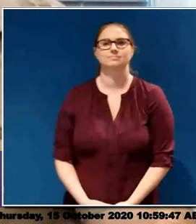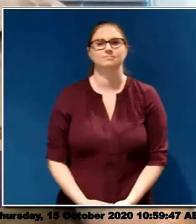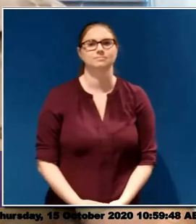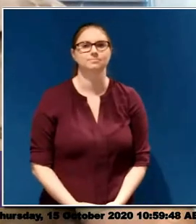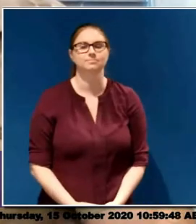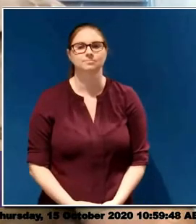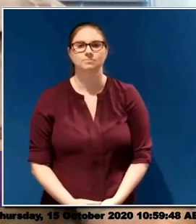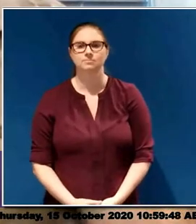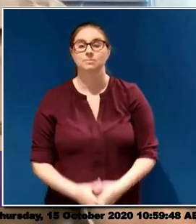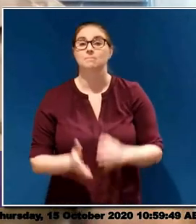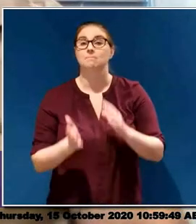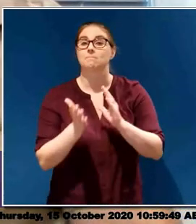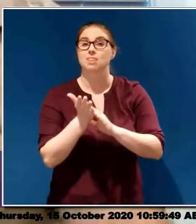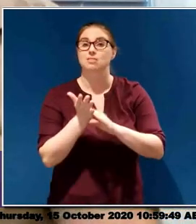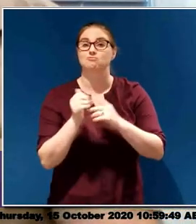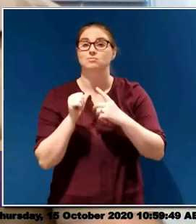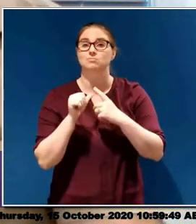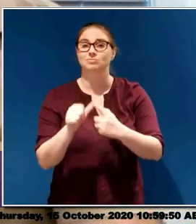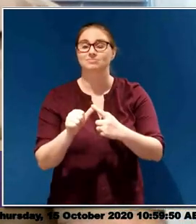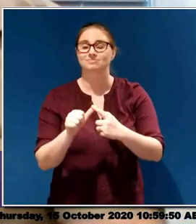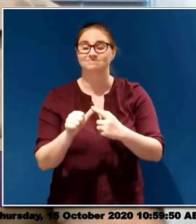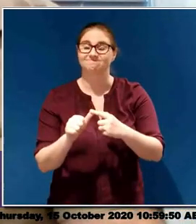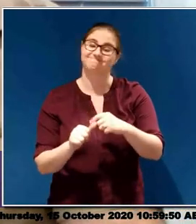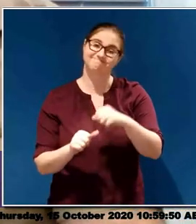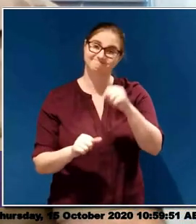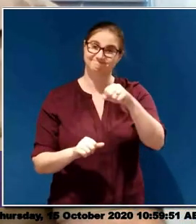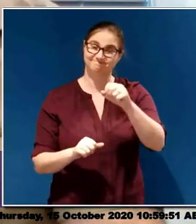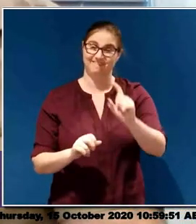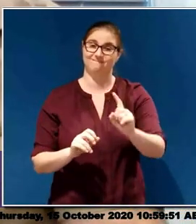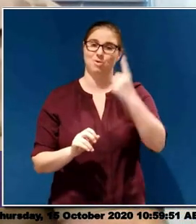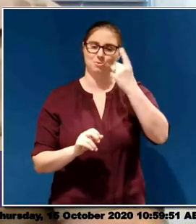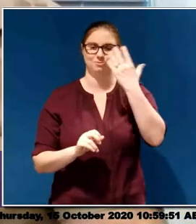I know I went into the Principal at the time and told her that we were pulling